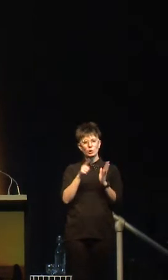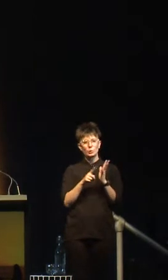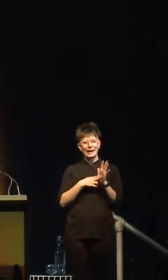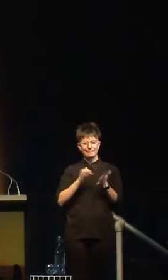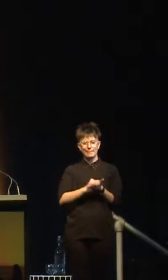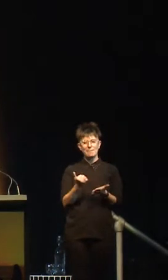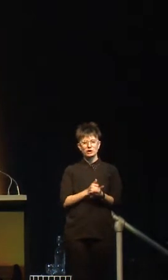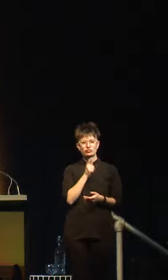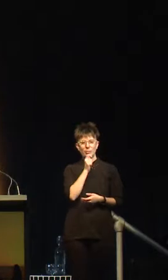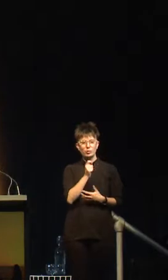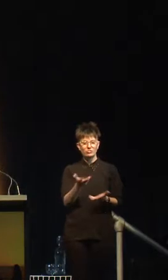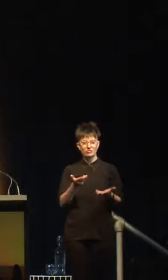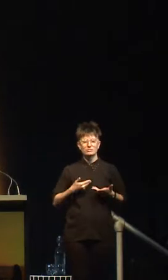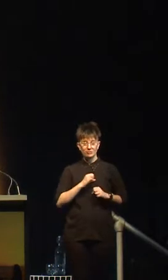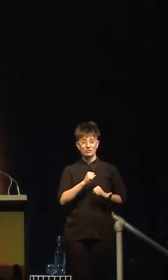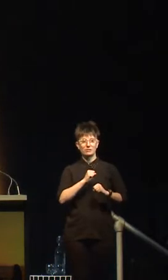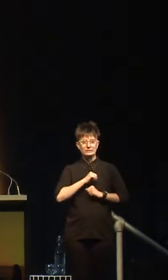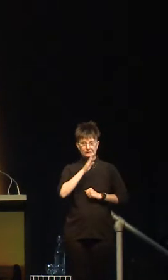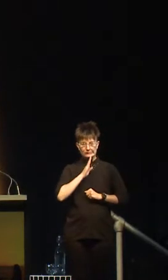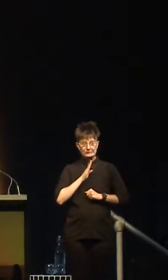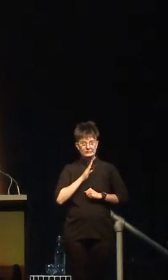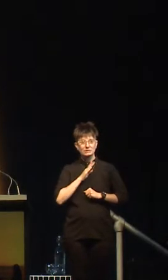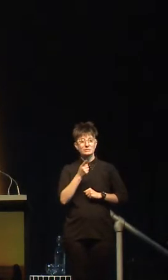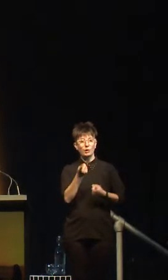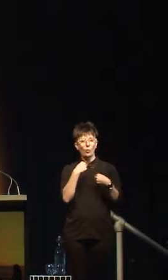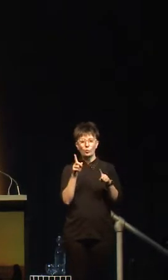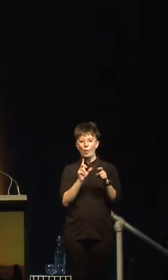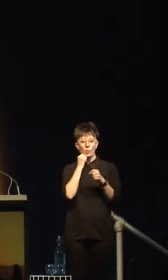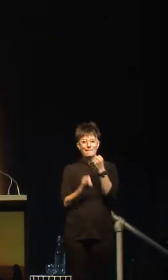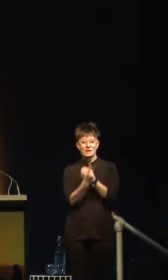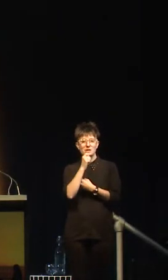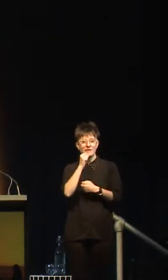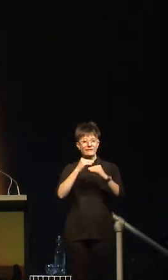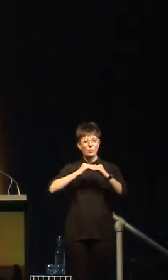which said ‘what the consequences would be if we exceed that threshold of 1.5 degrees